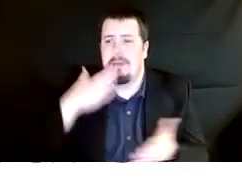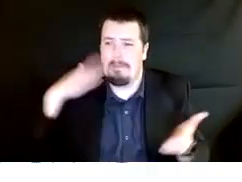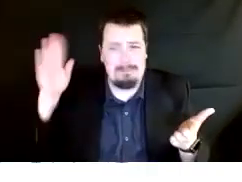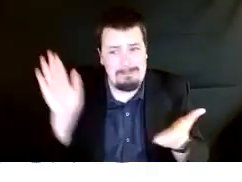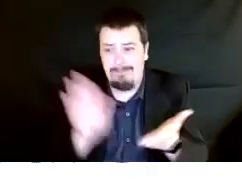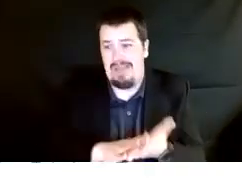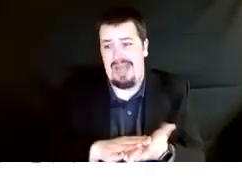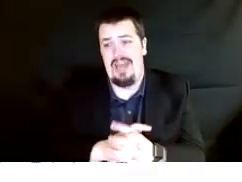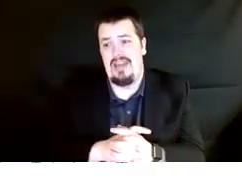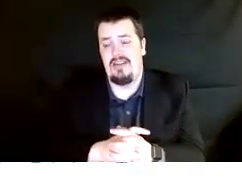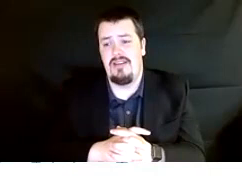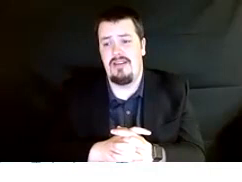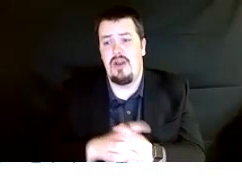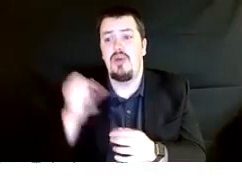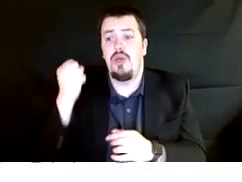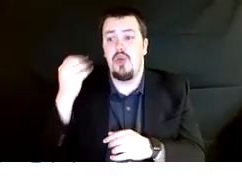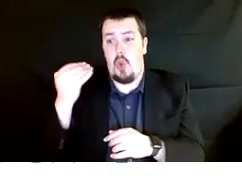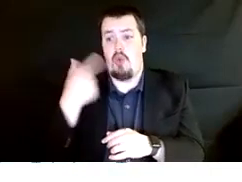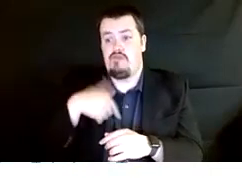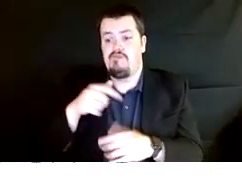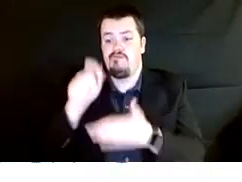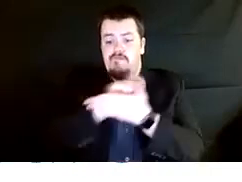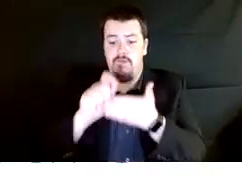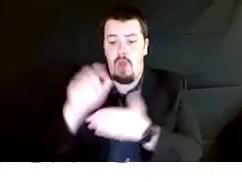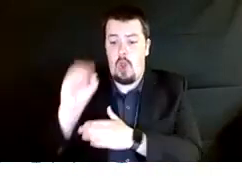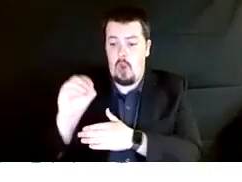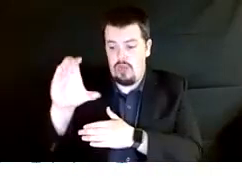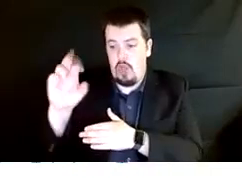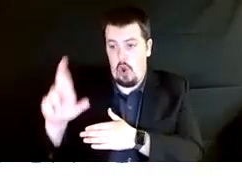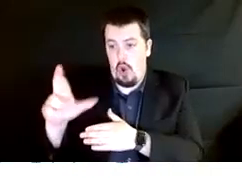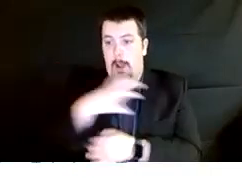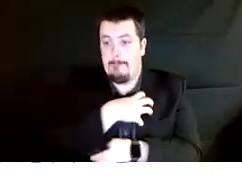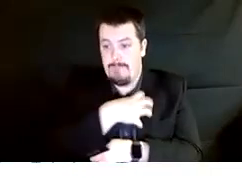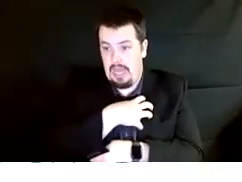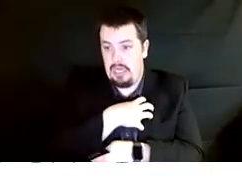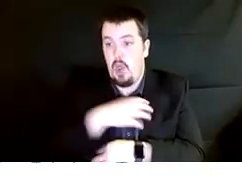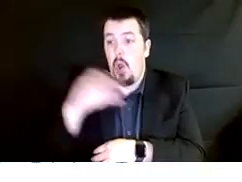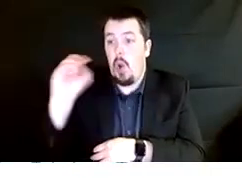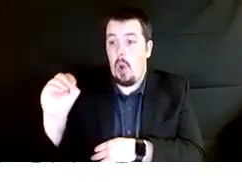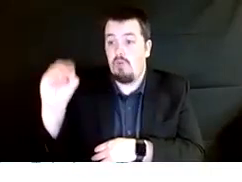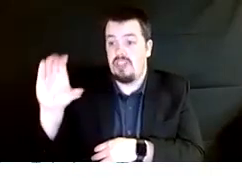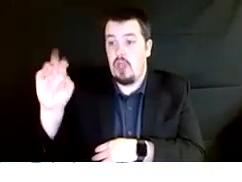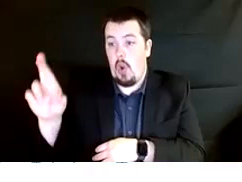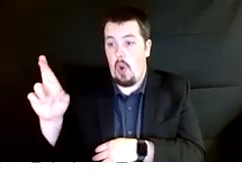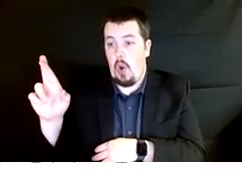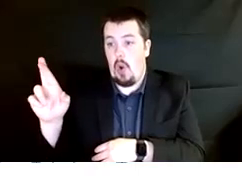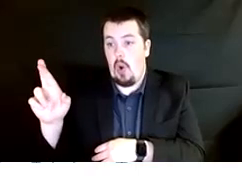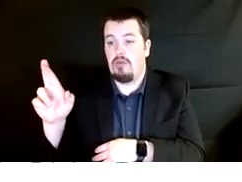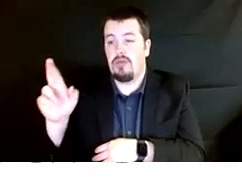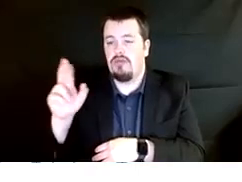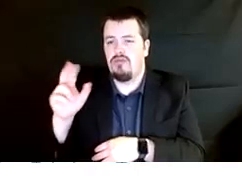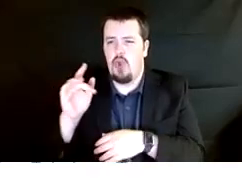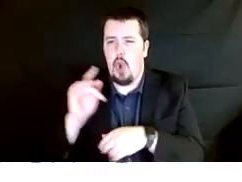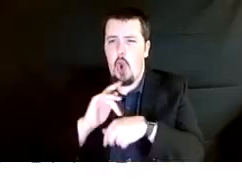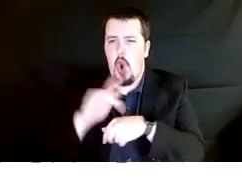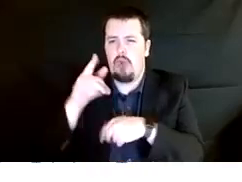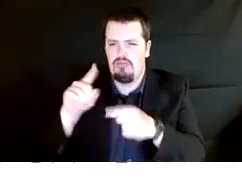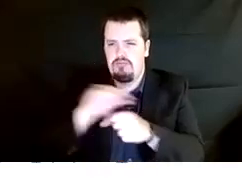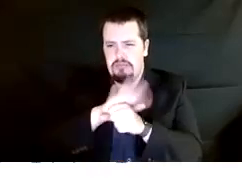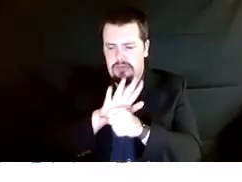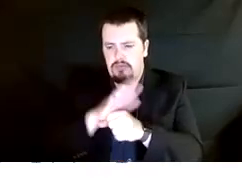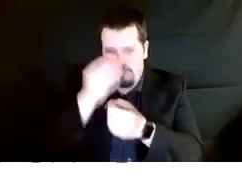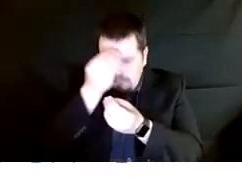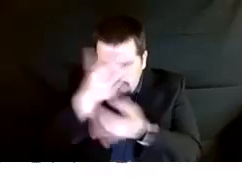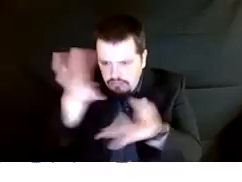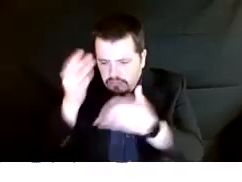so we uh drafted an OCR complaint ..OCR had very early in the pandemic issue guidelines that